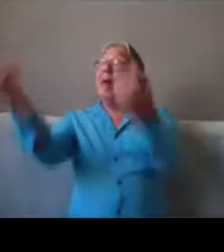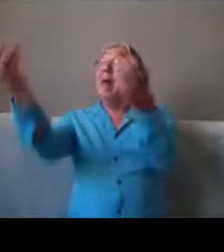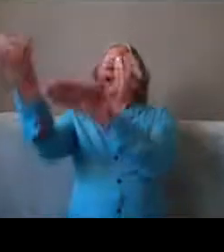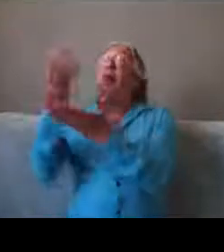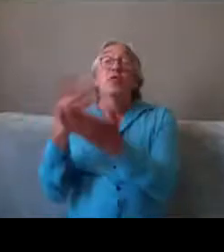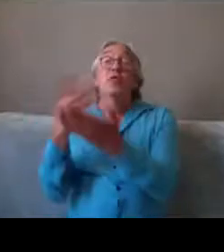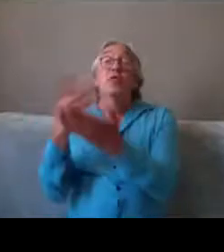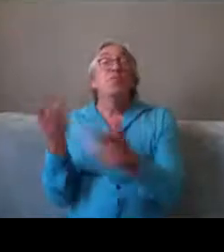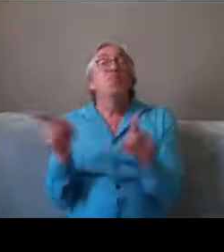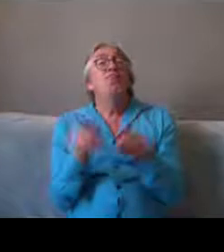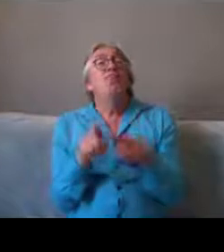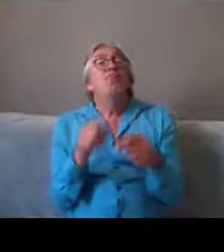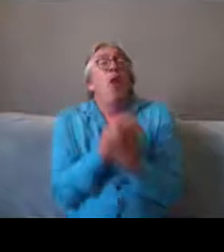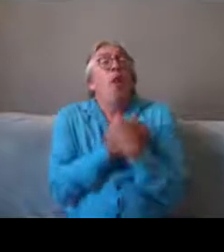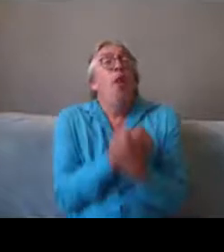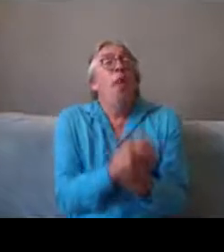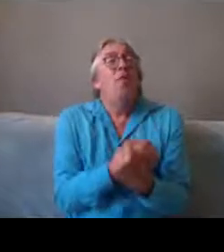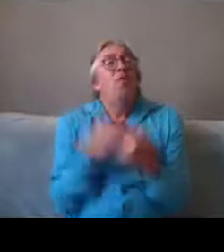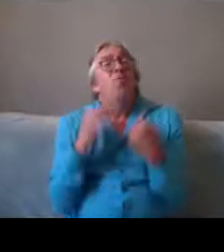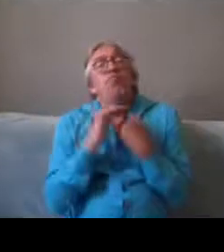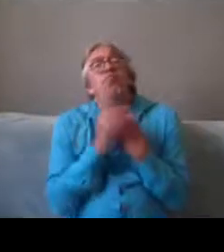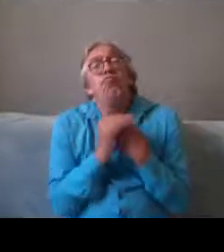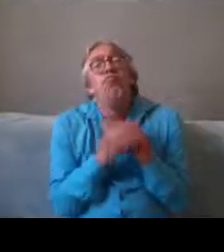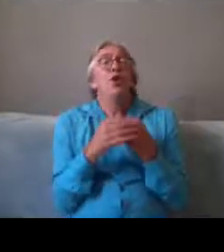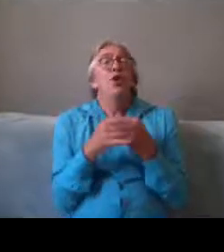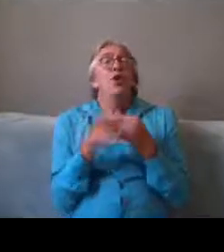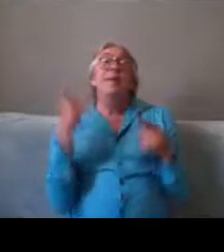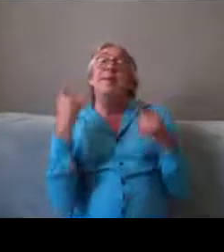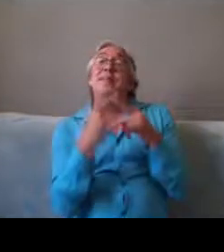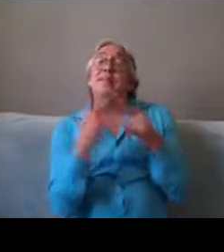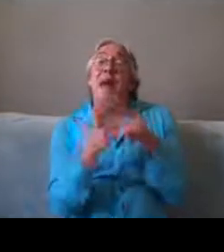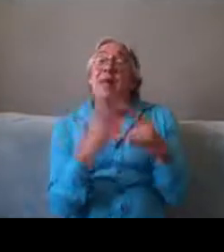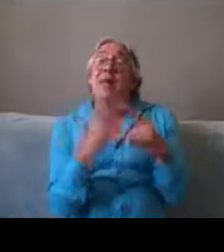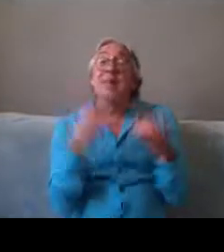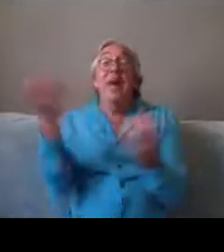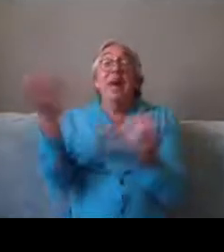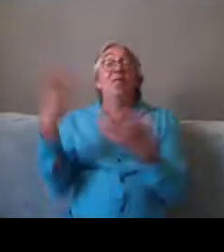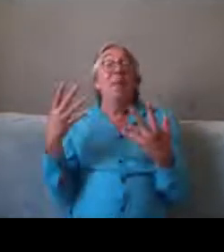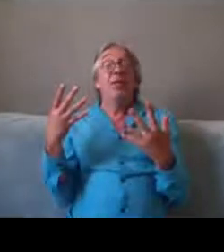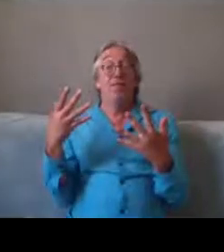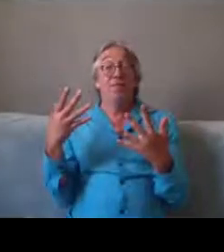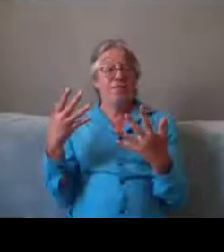with the support of the school, the university, etc. behind.